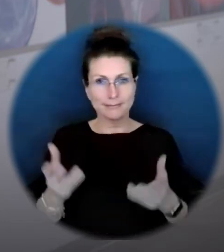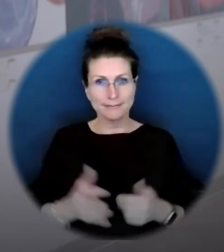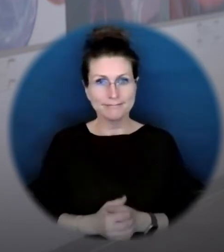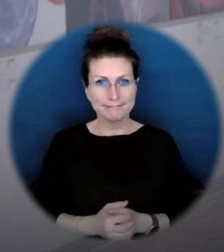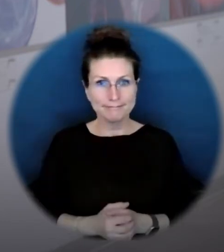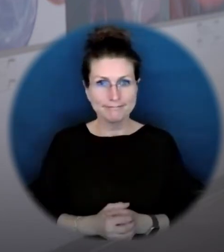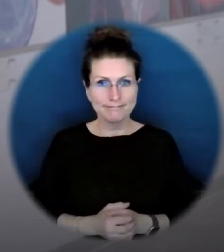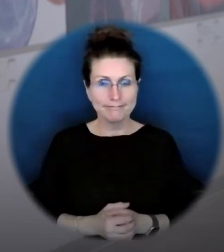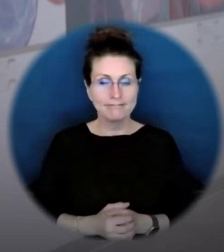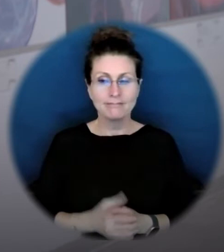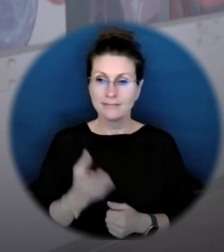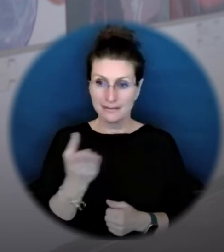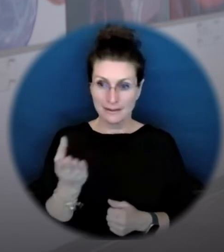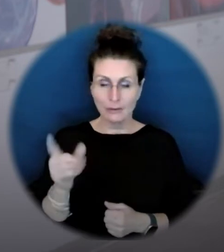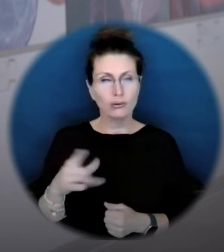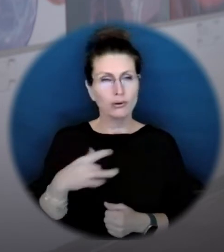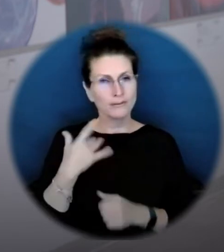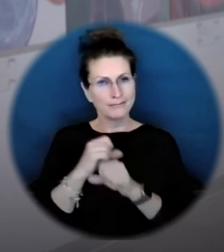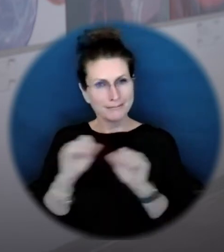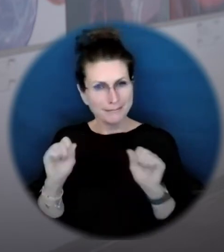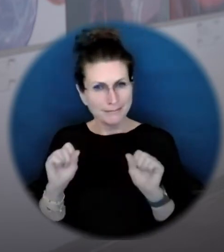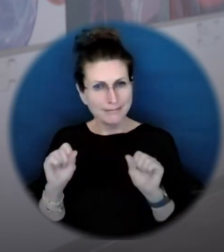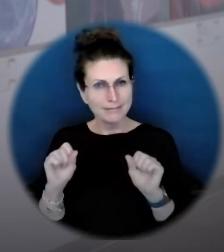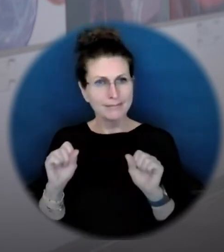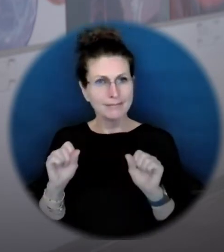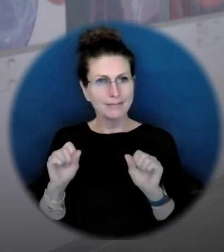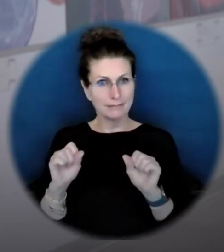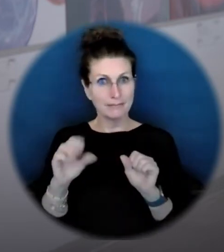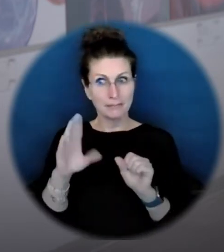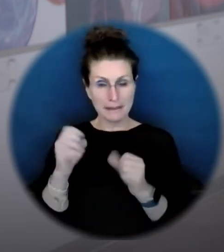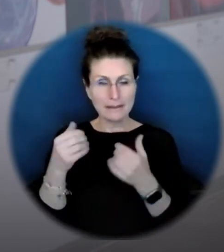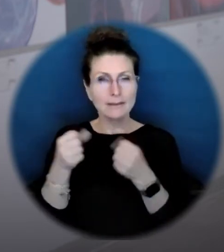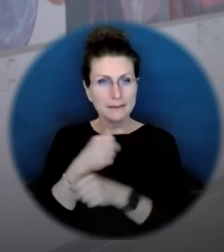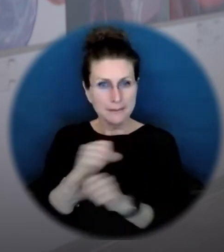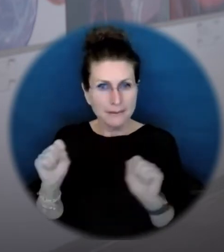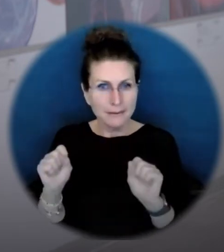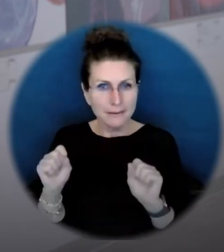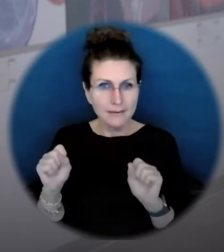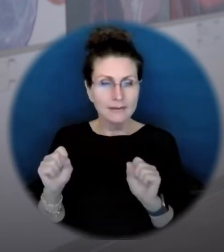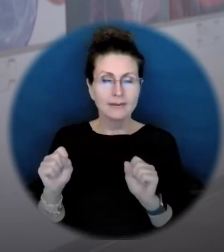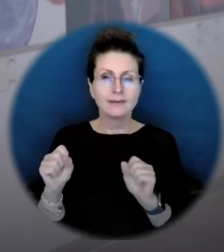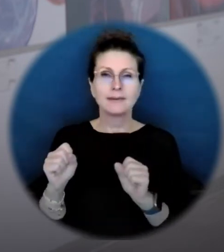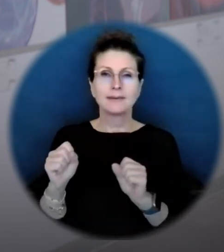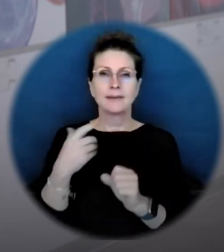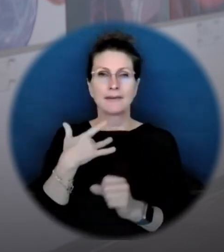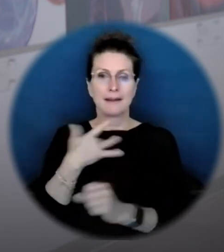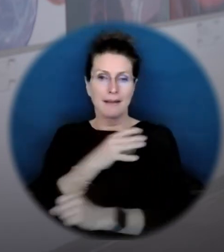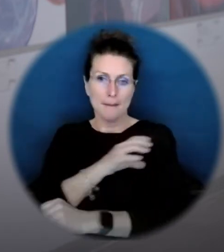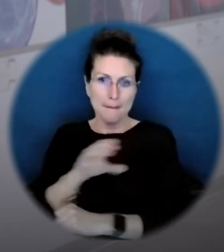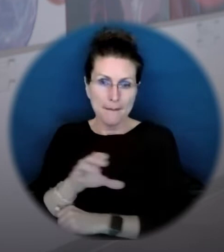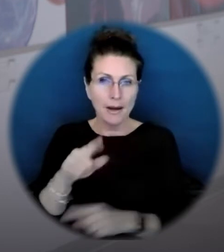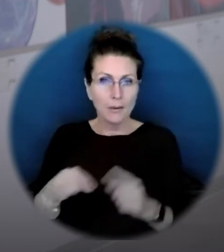There, they should have been safe and empowered to learn and reach their full potential,